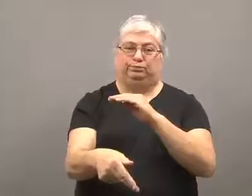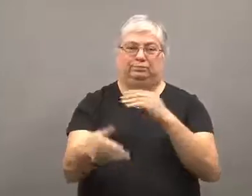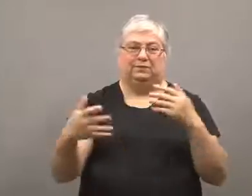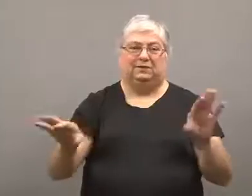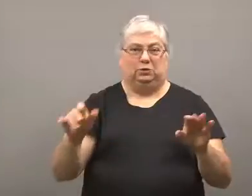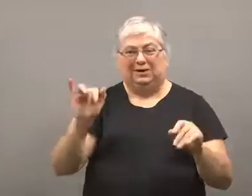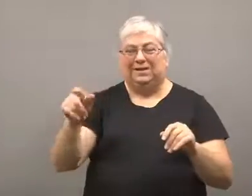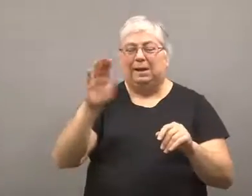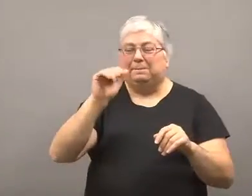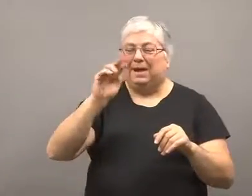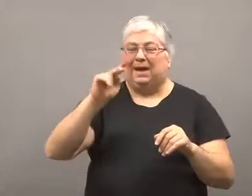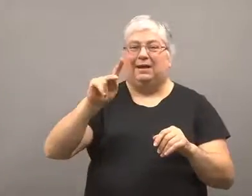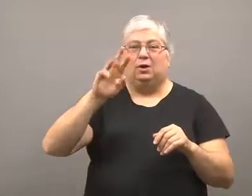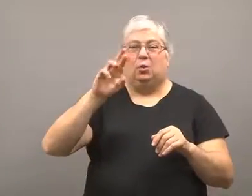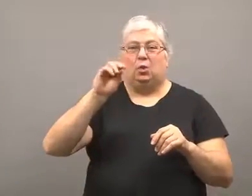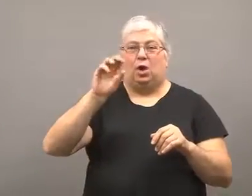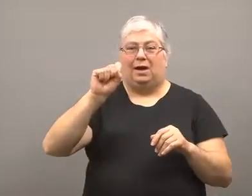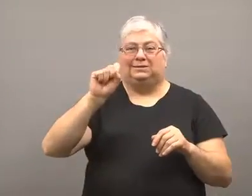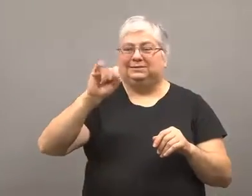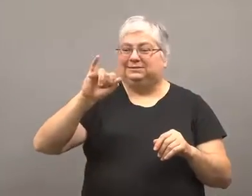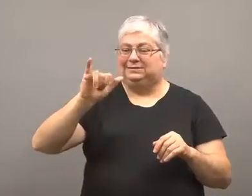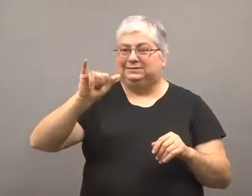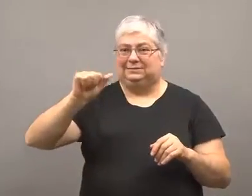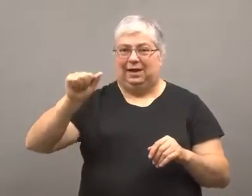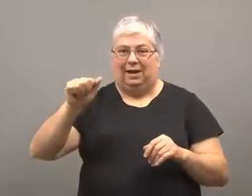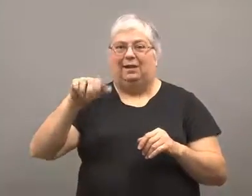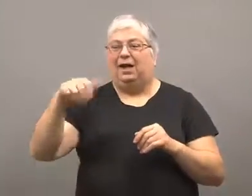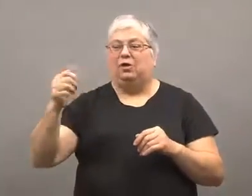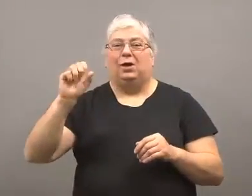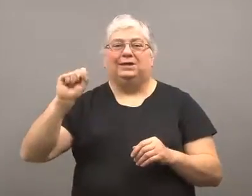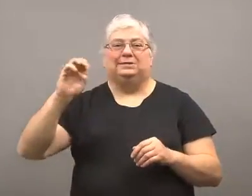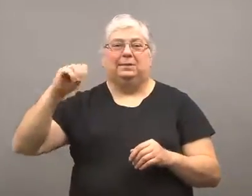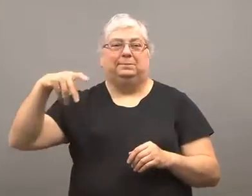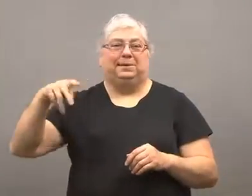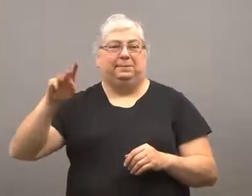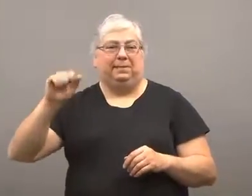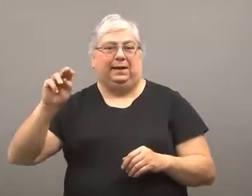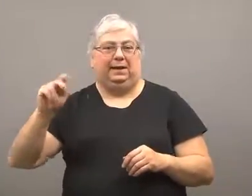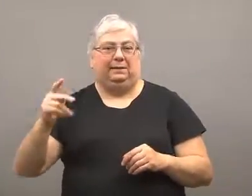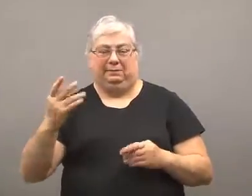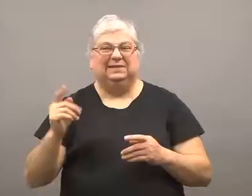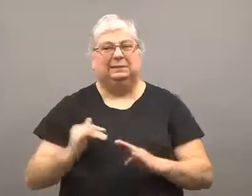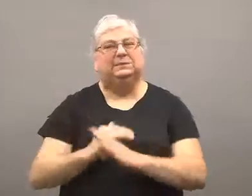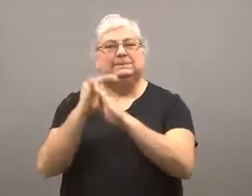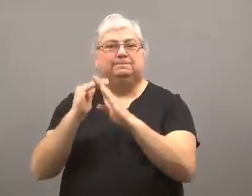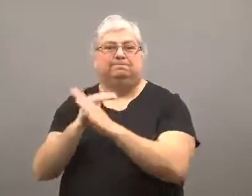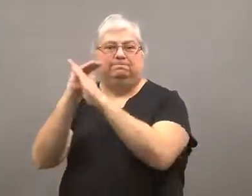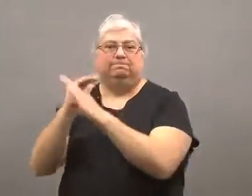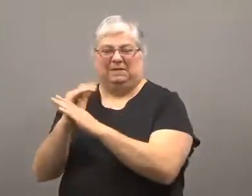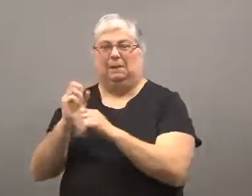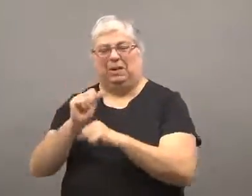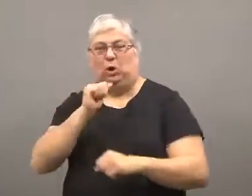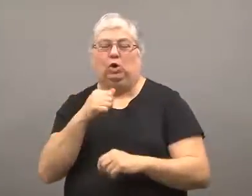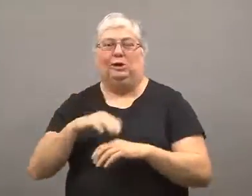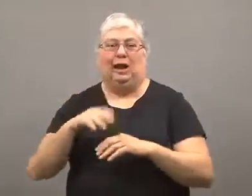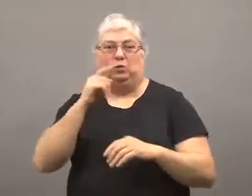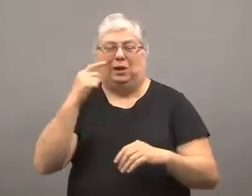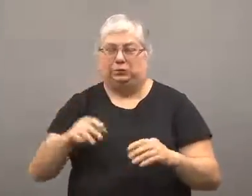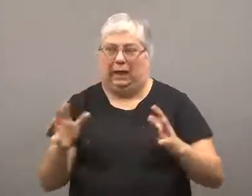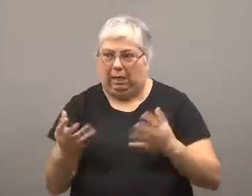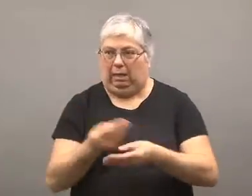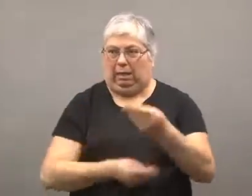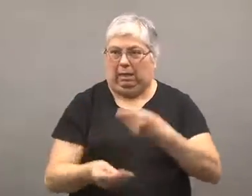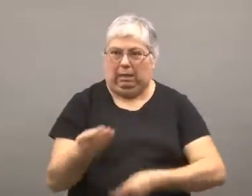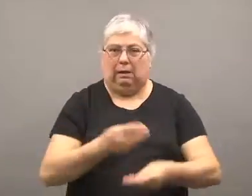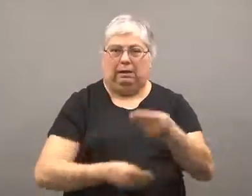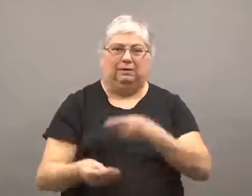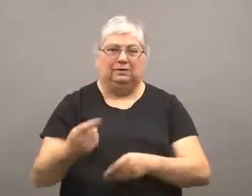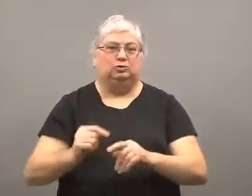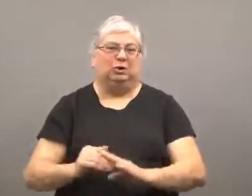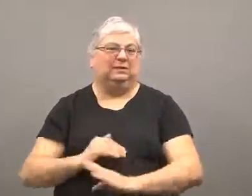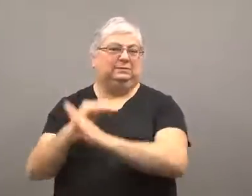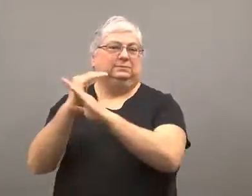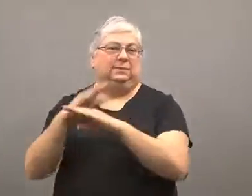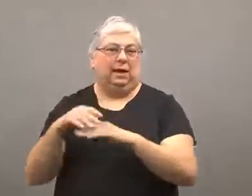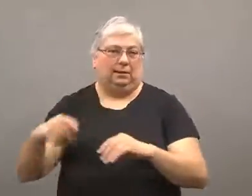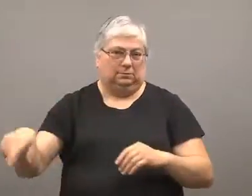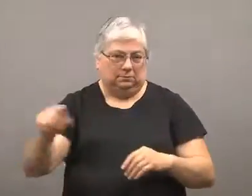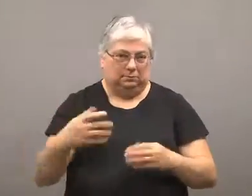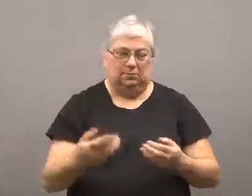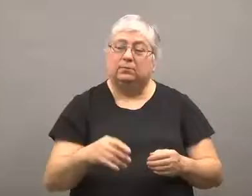The banks being cut off are Bank Rossiya and SMP Bank.